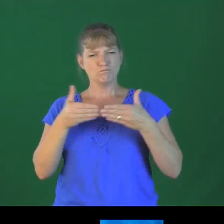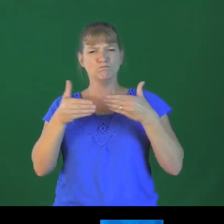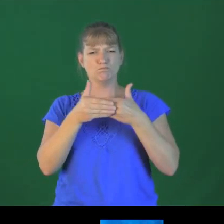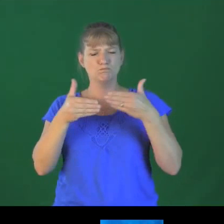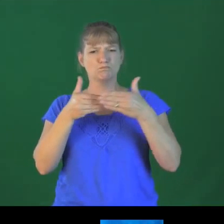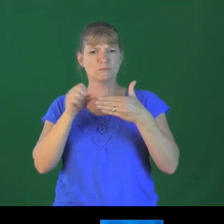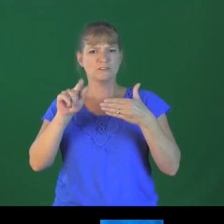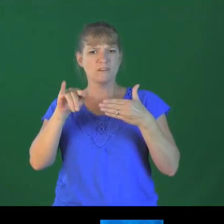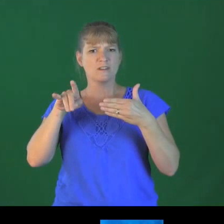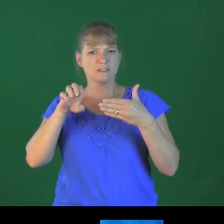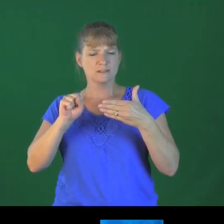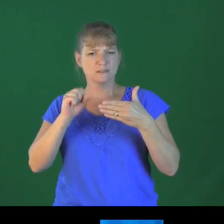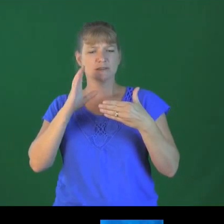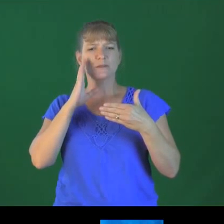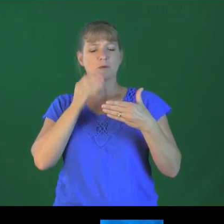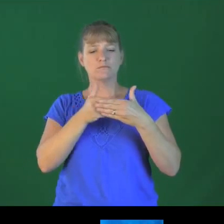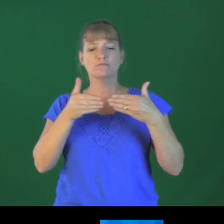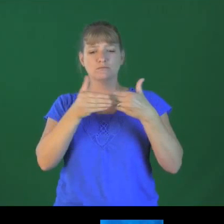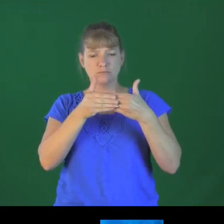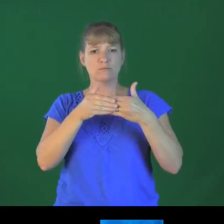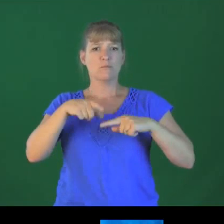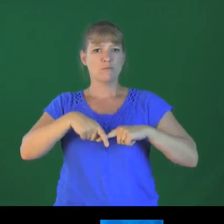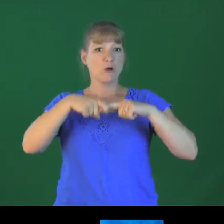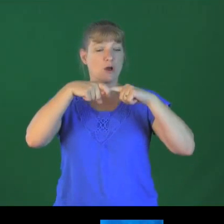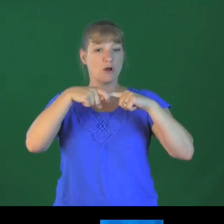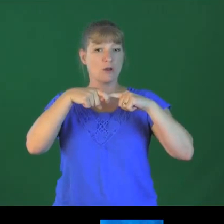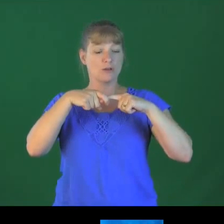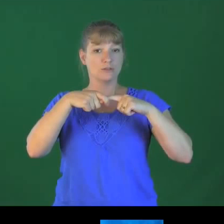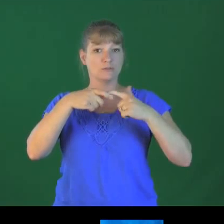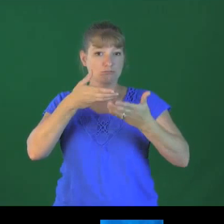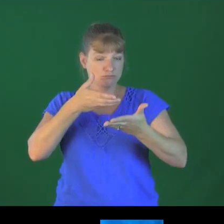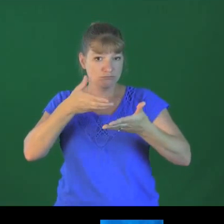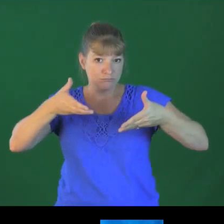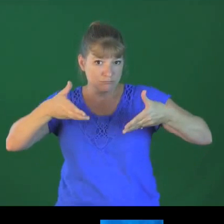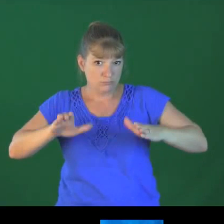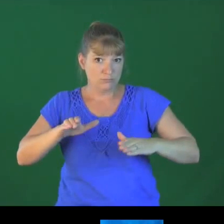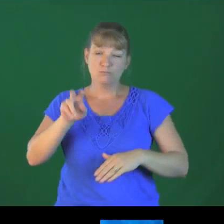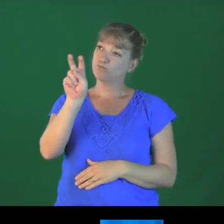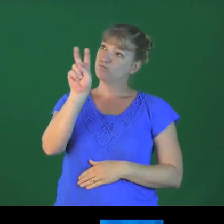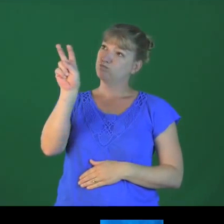I'm going to pause when I change the slide to give people time to read the slide first,